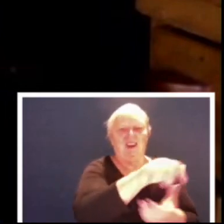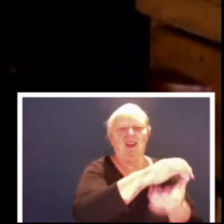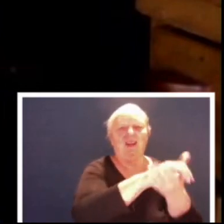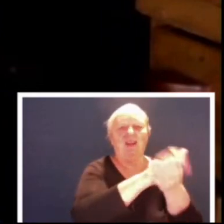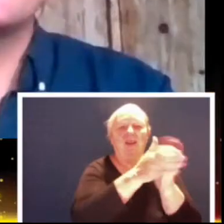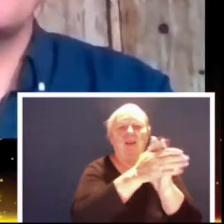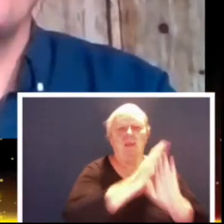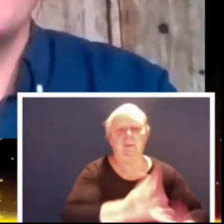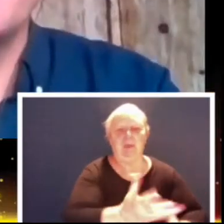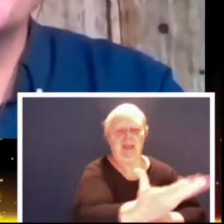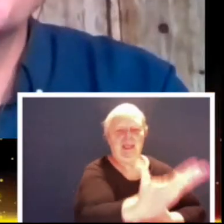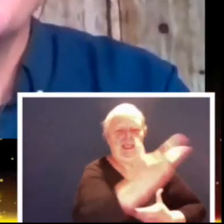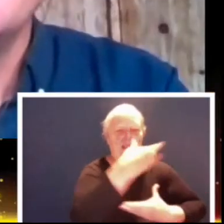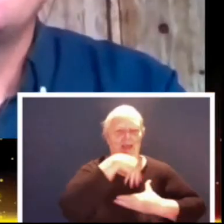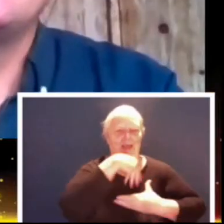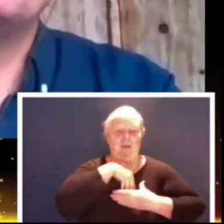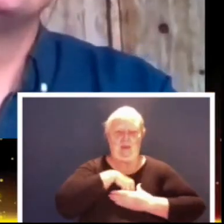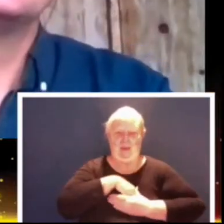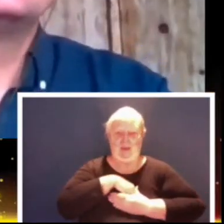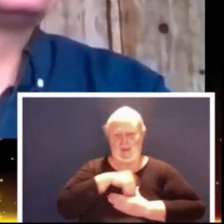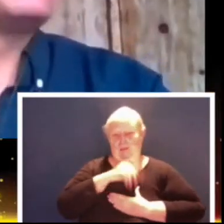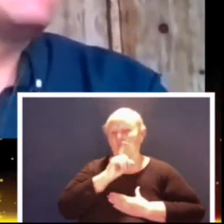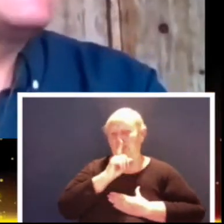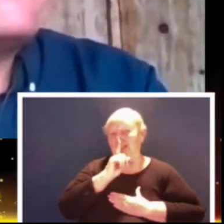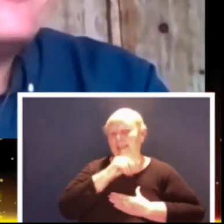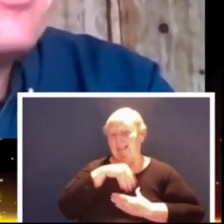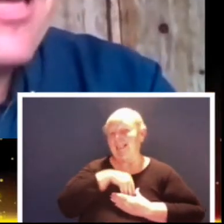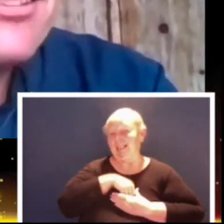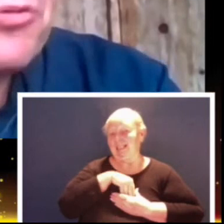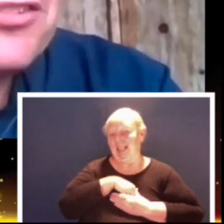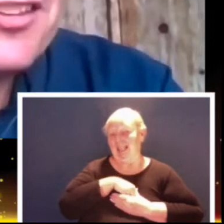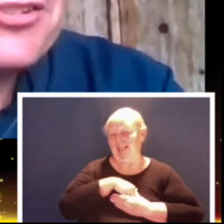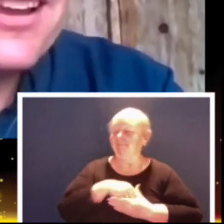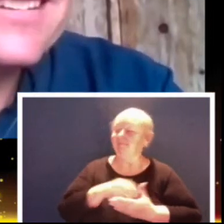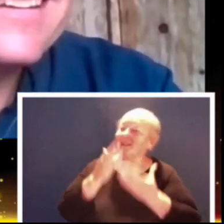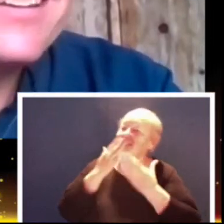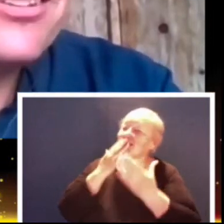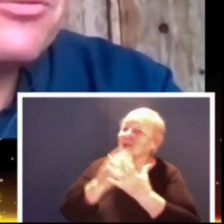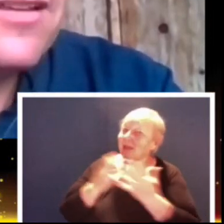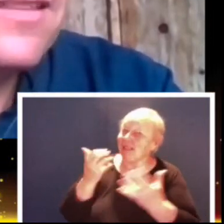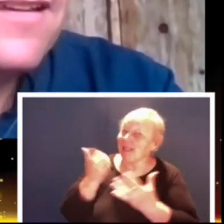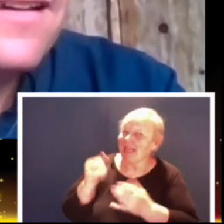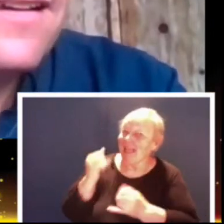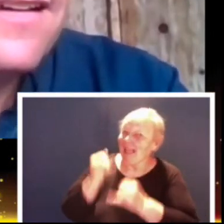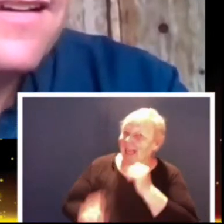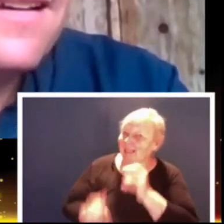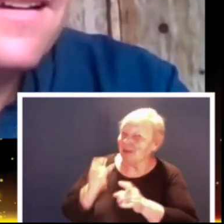Thank you so much. Is there any last words that you'd like to leave us with, Anna?